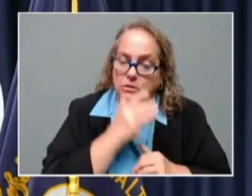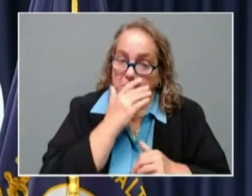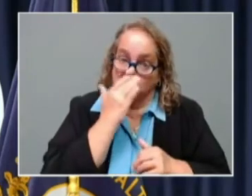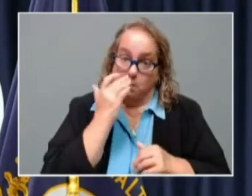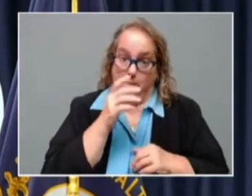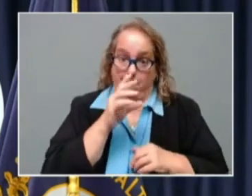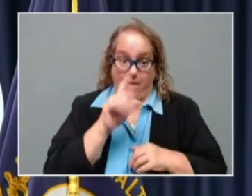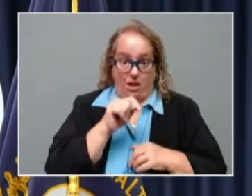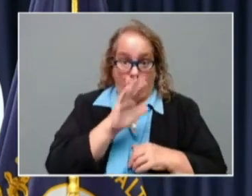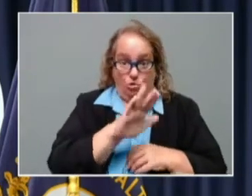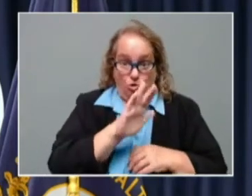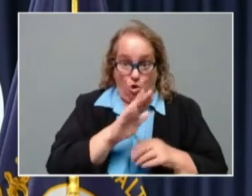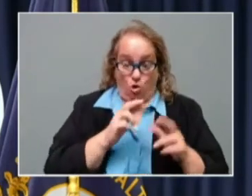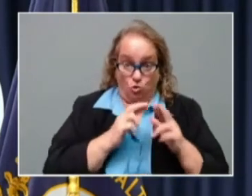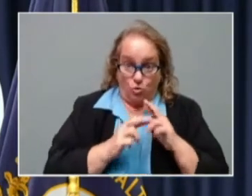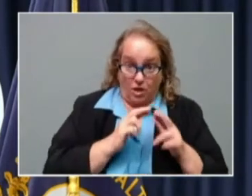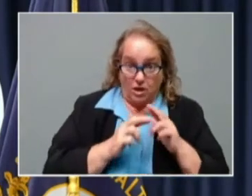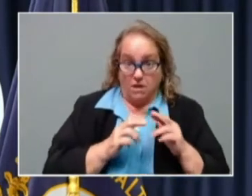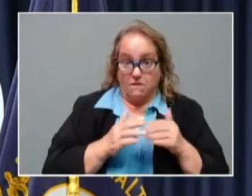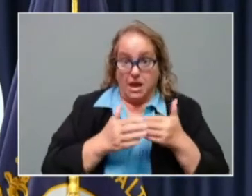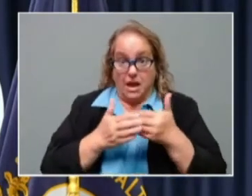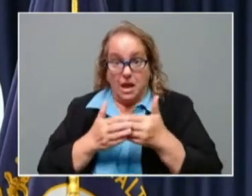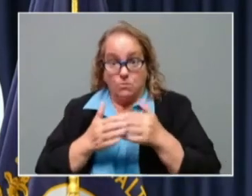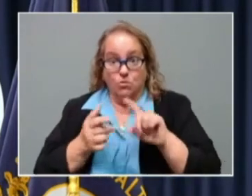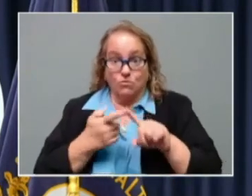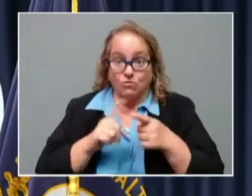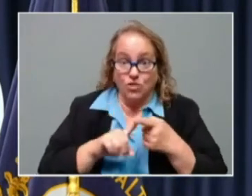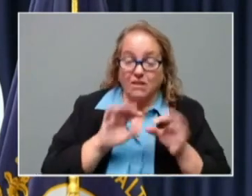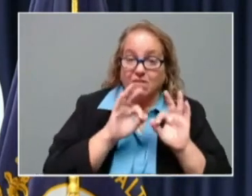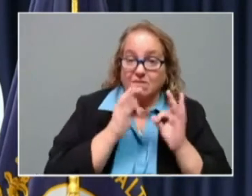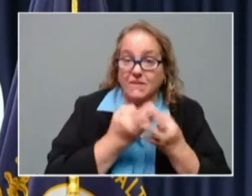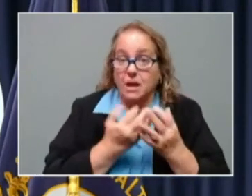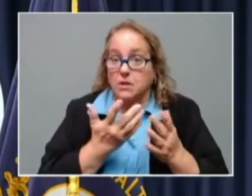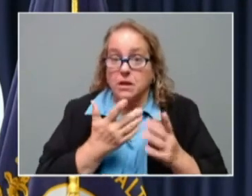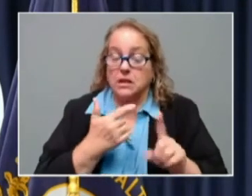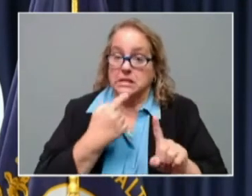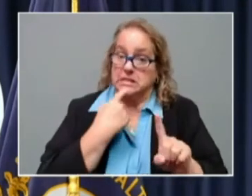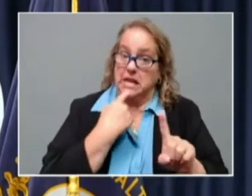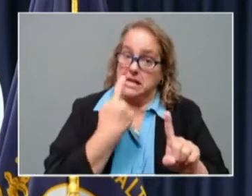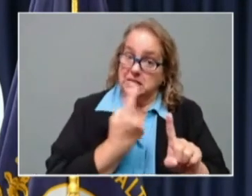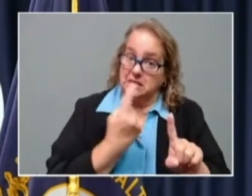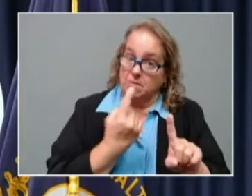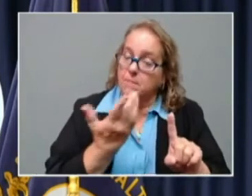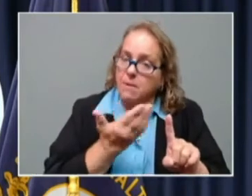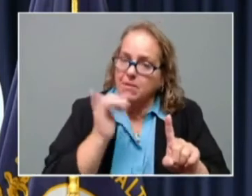think people do respond to and last but not least melissa patrick Kentucky health news.